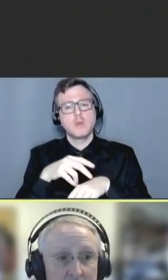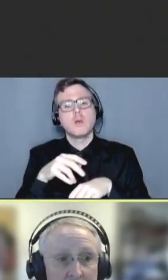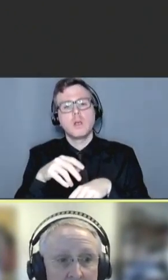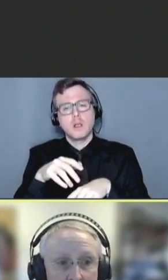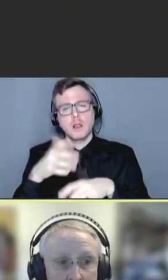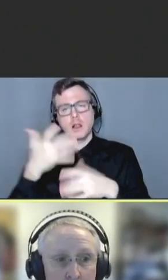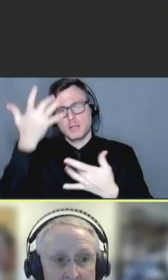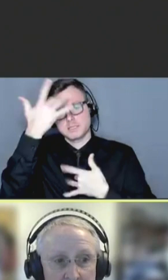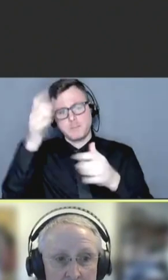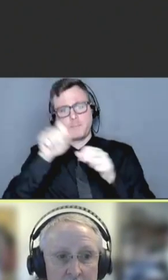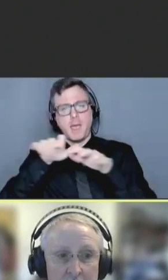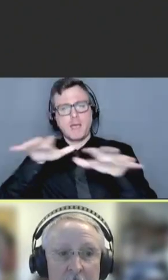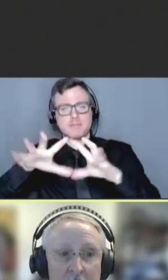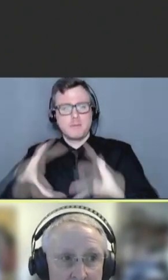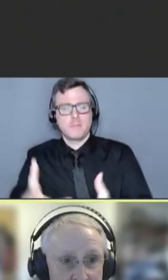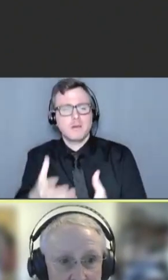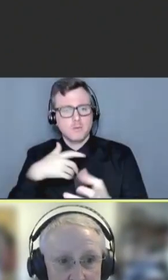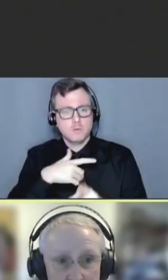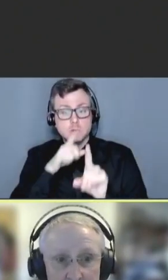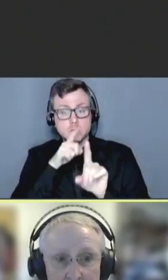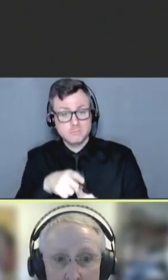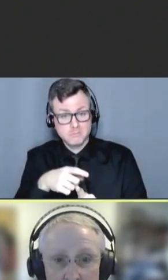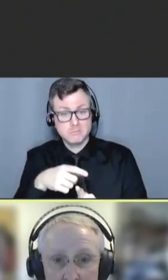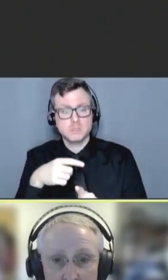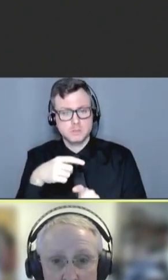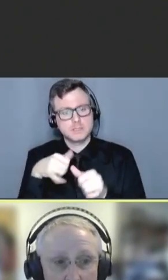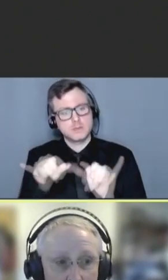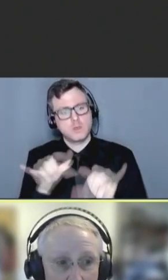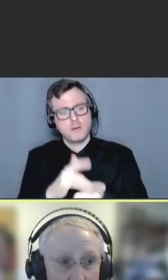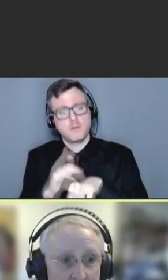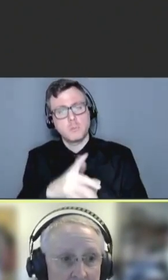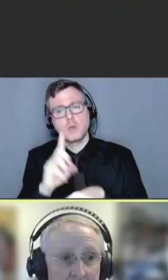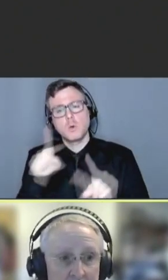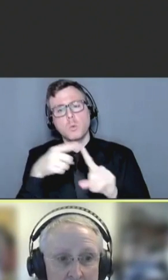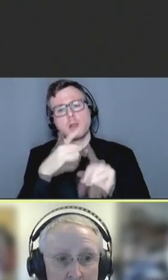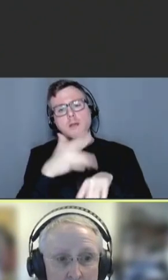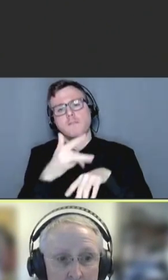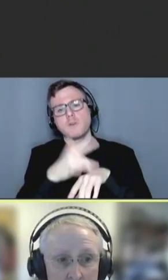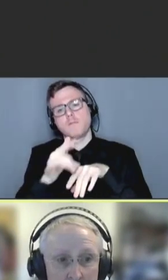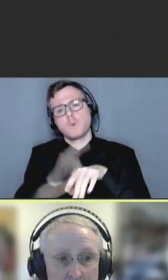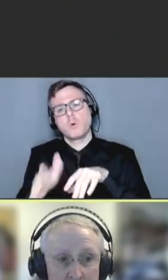and once COVID-19 vaccines are available in the commercial market and no longer under